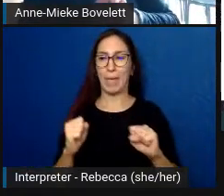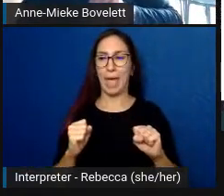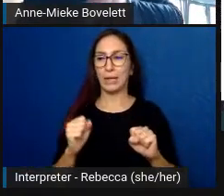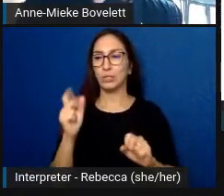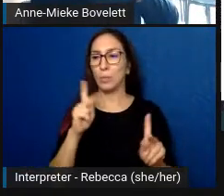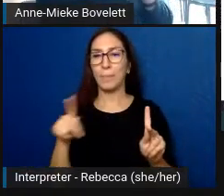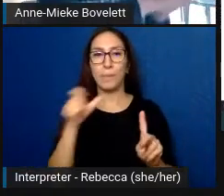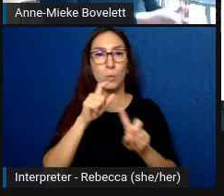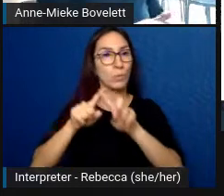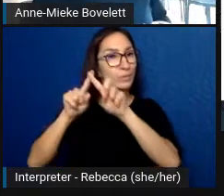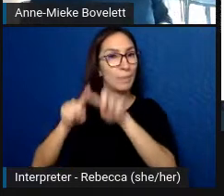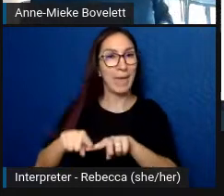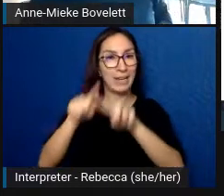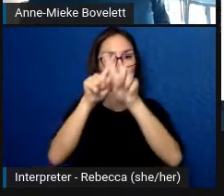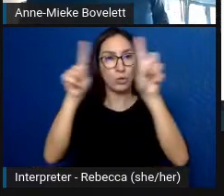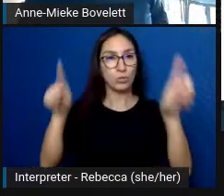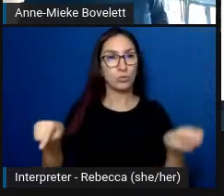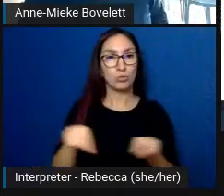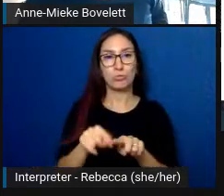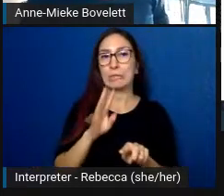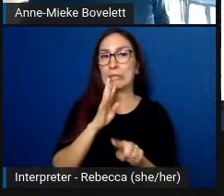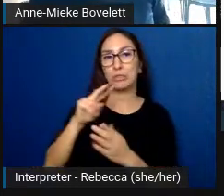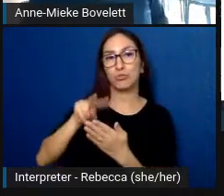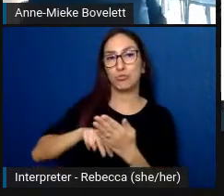and then ask someone else, "Can you please help me?"